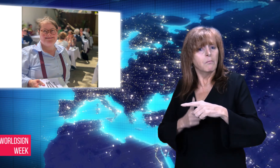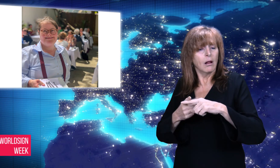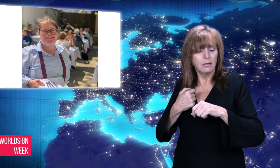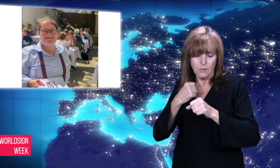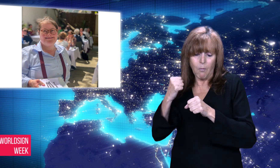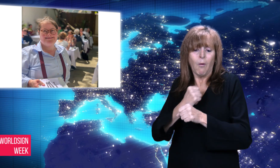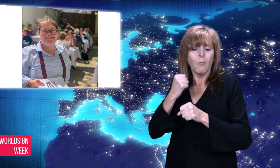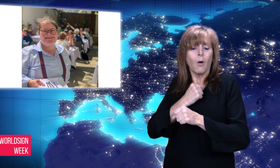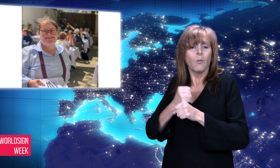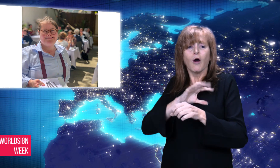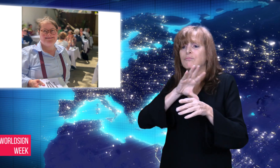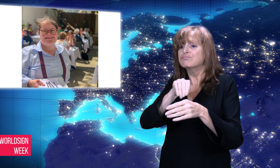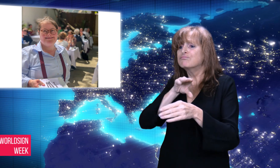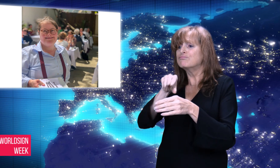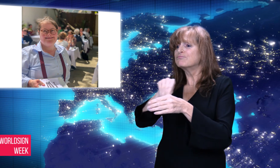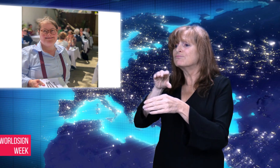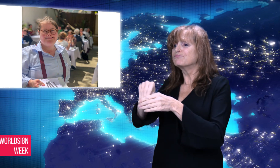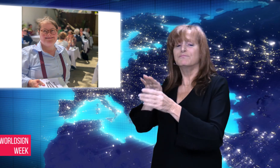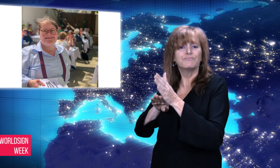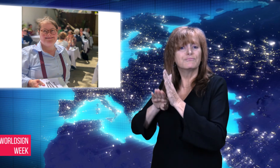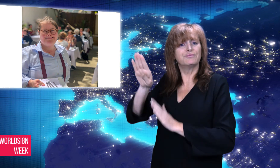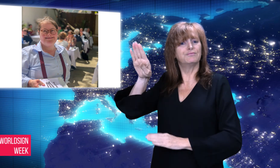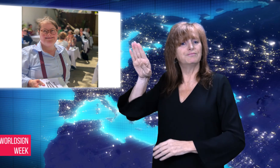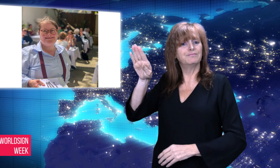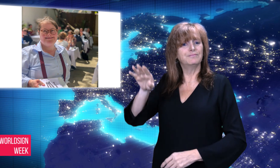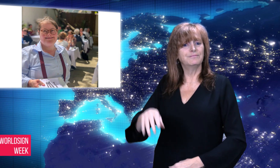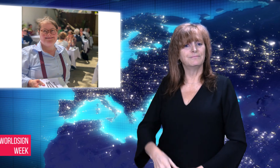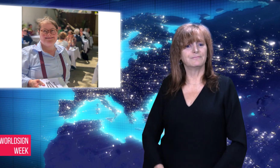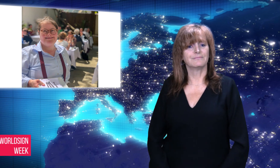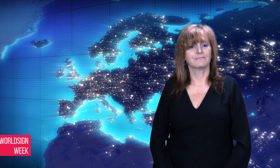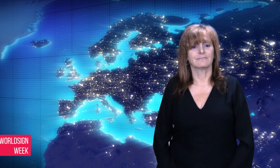become successful in their careers.